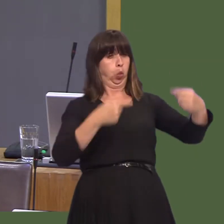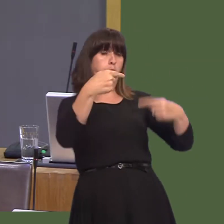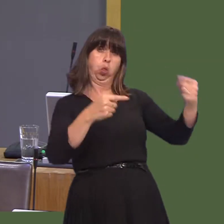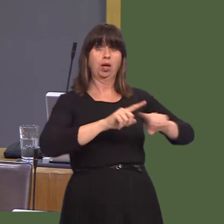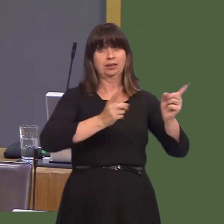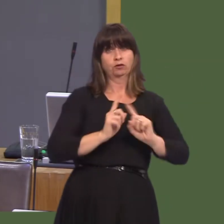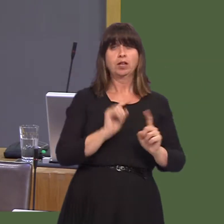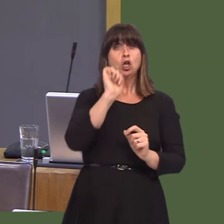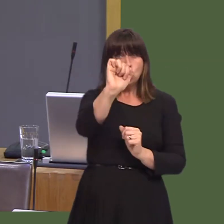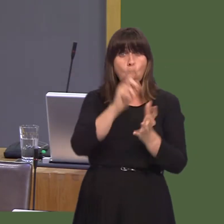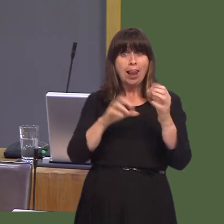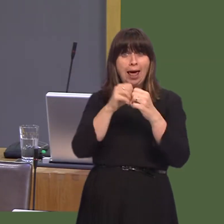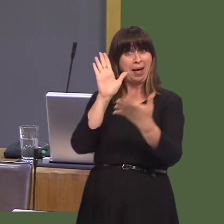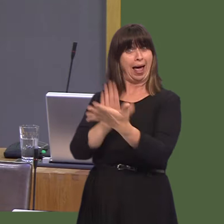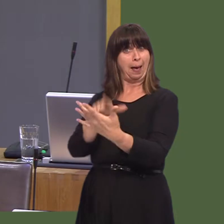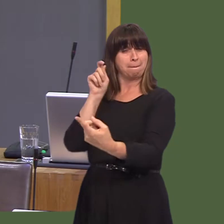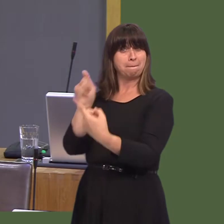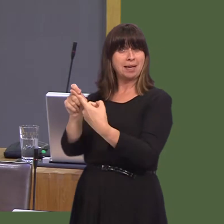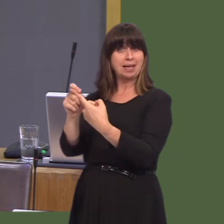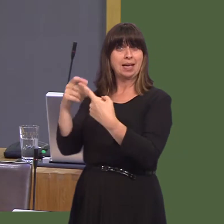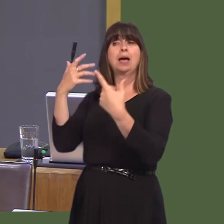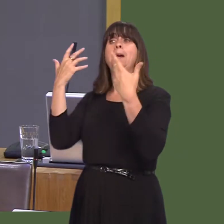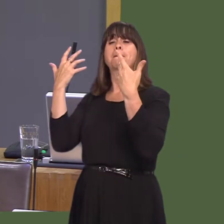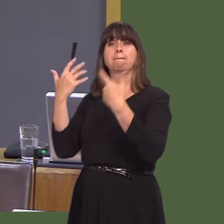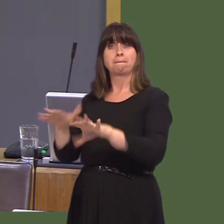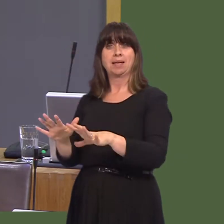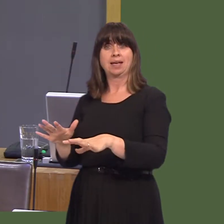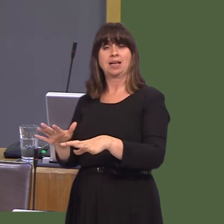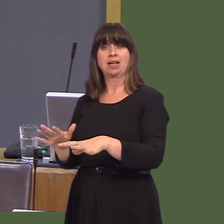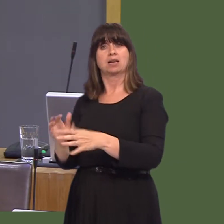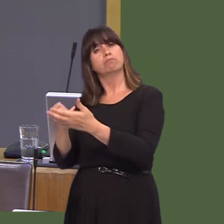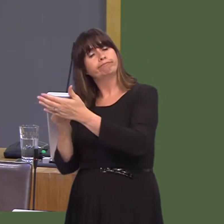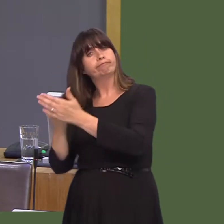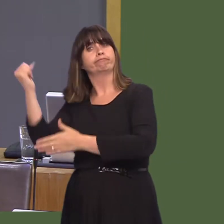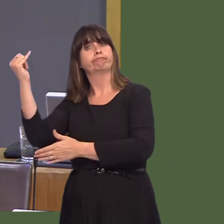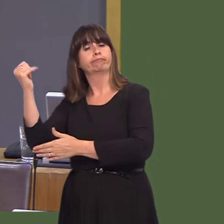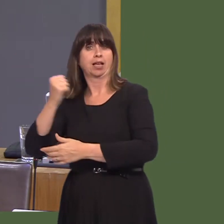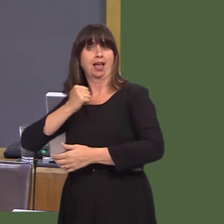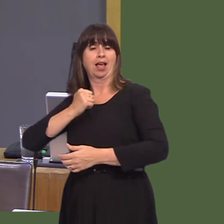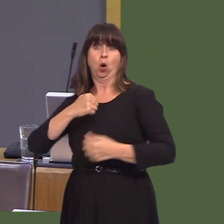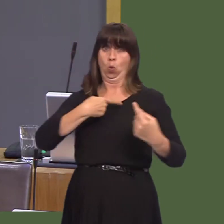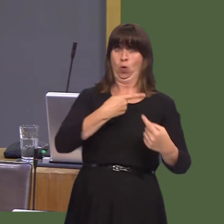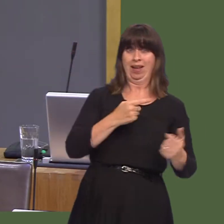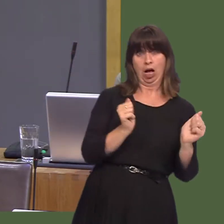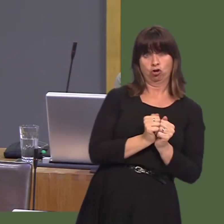Your MPs vote against the joint agreed position that your party and my party have agreed in this Assembly.